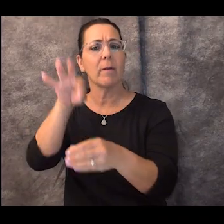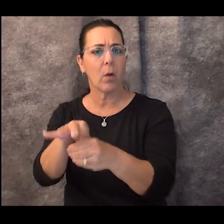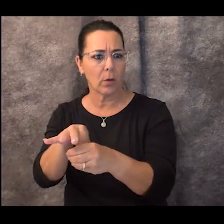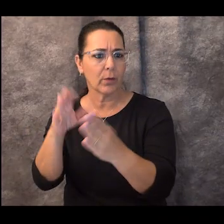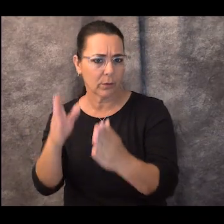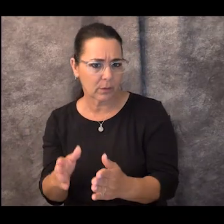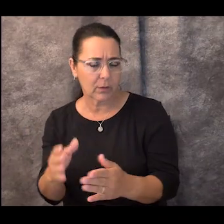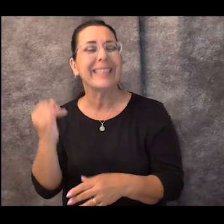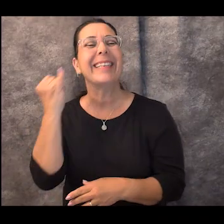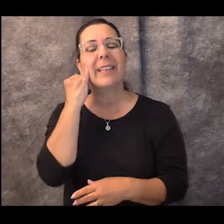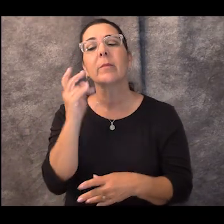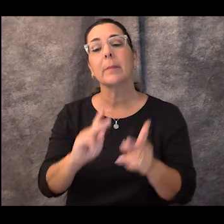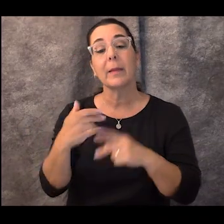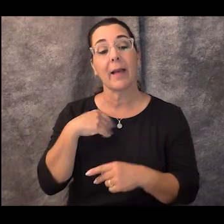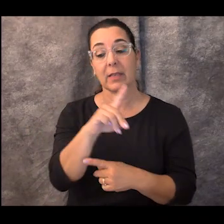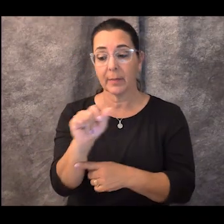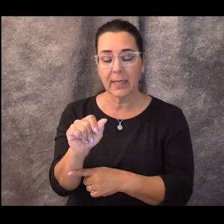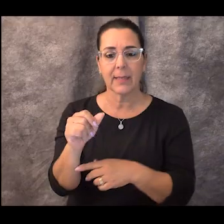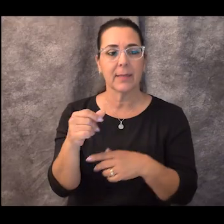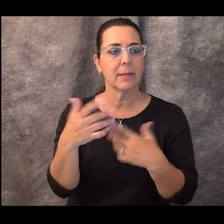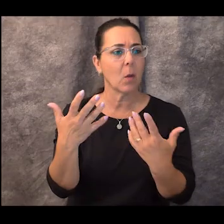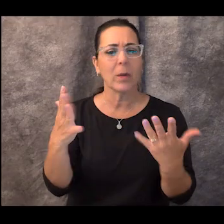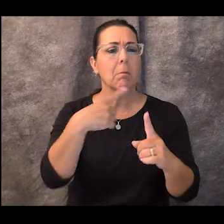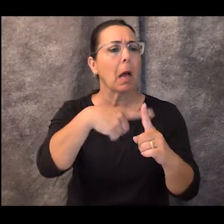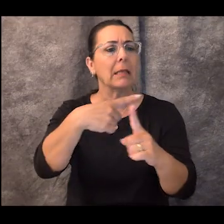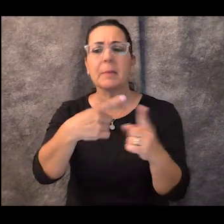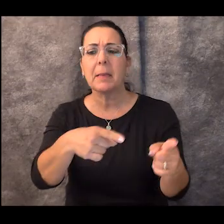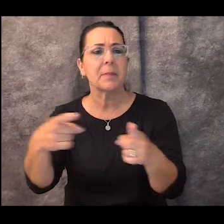with disabilities? Of course, if you have any, anything in mind